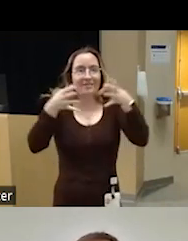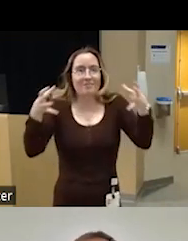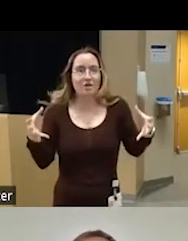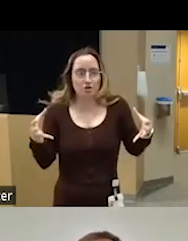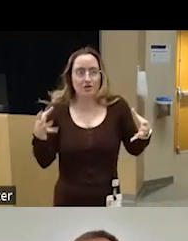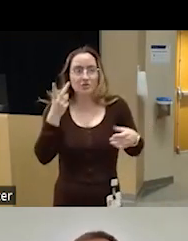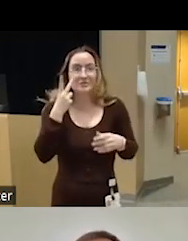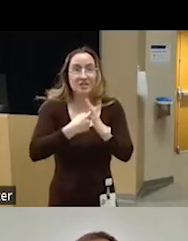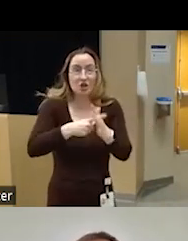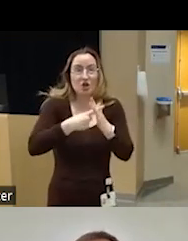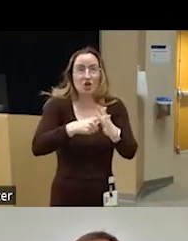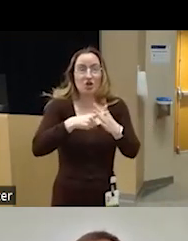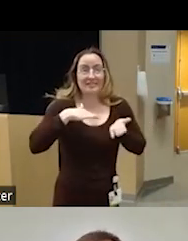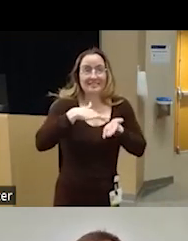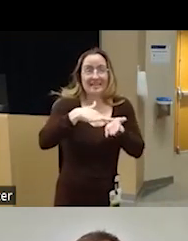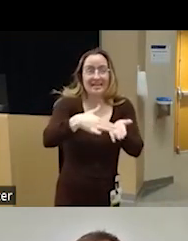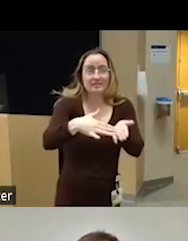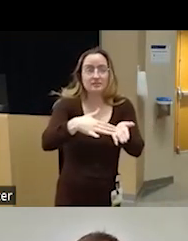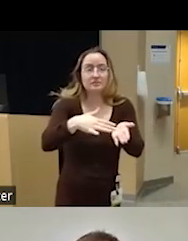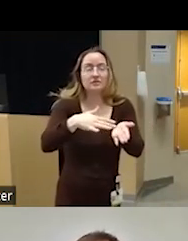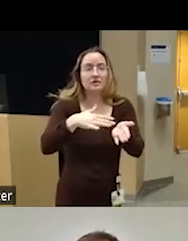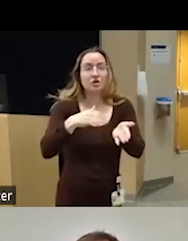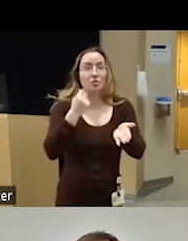They're not included yet in these risk calculators.